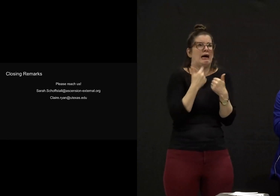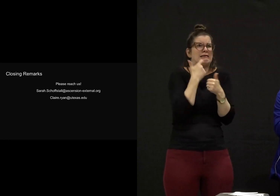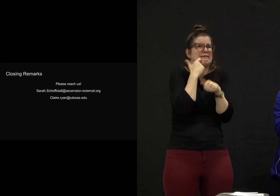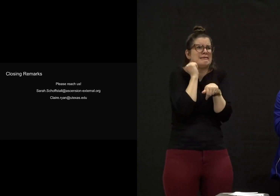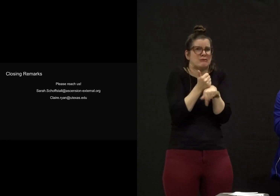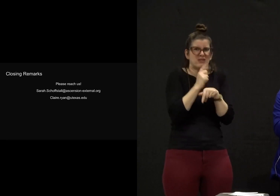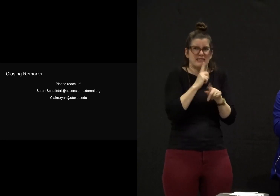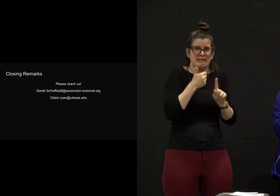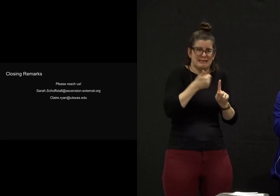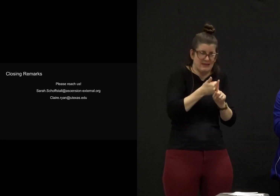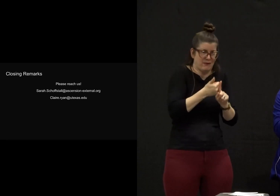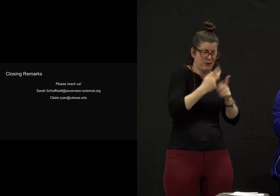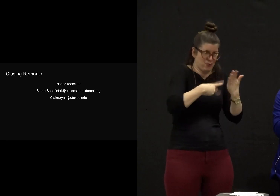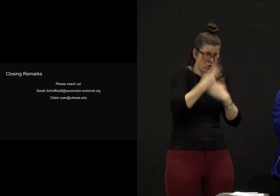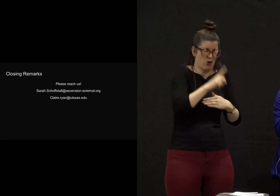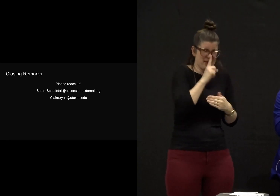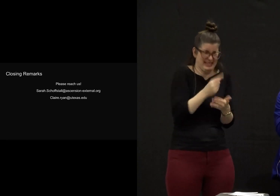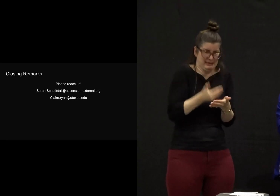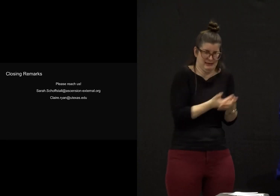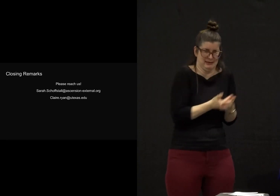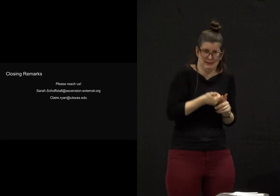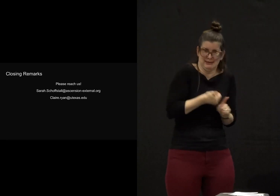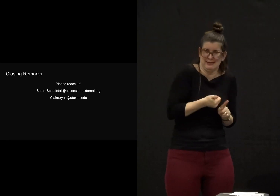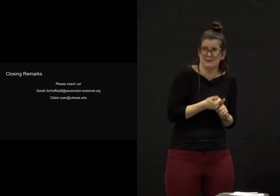We definitely need all your thoughts about how we can keep growing.